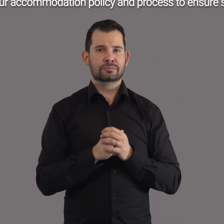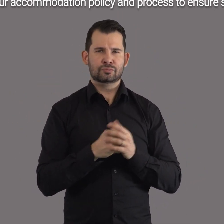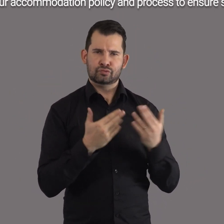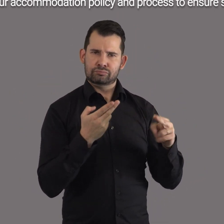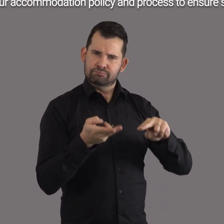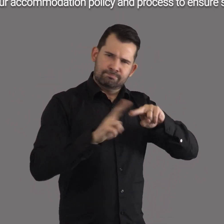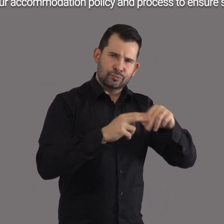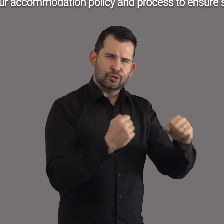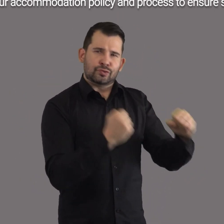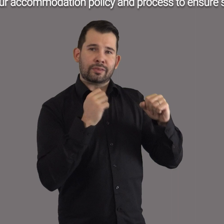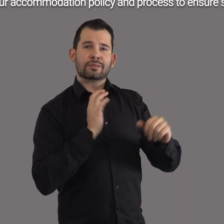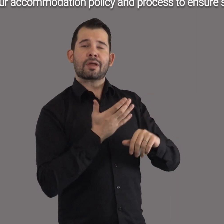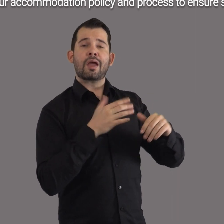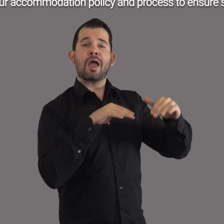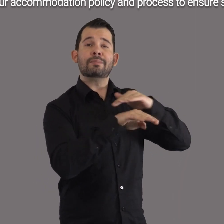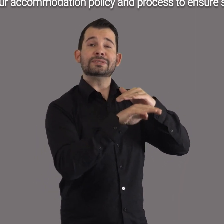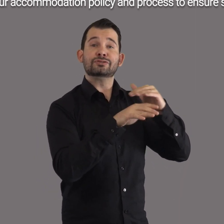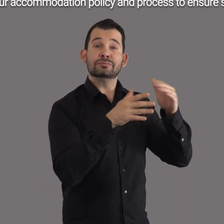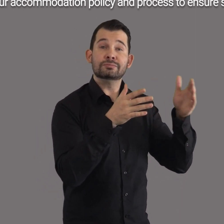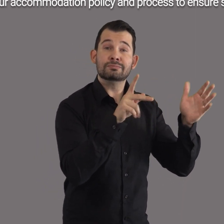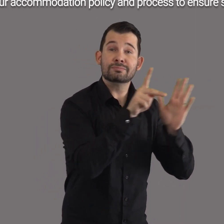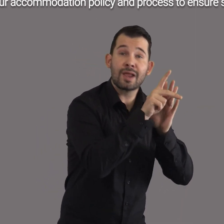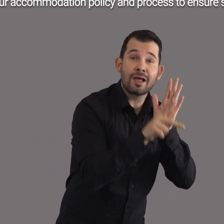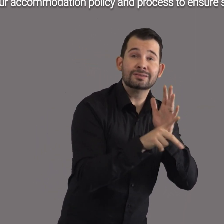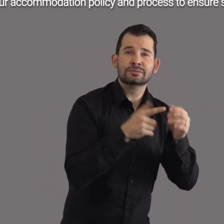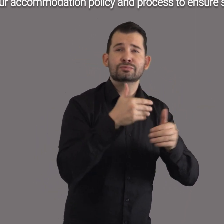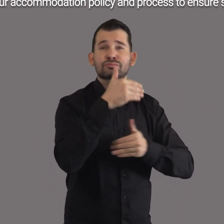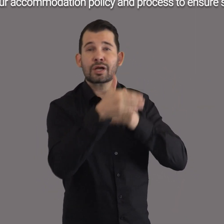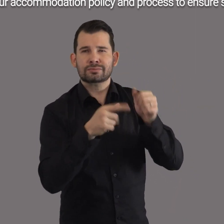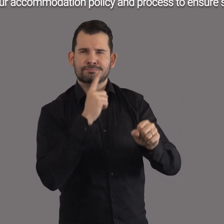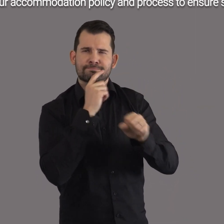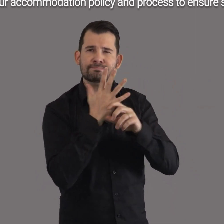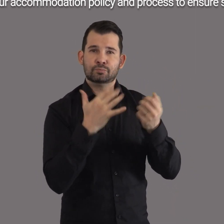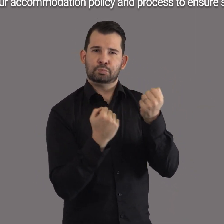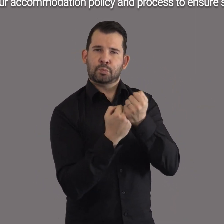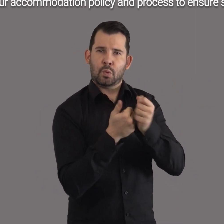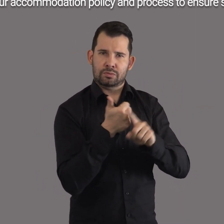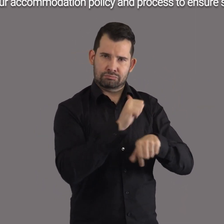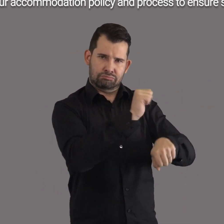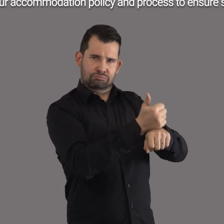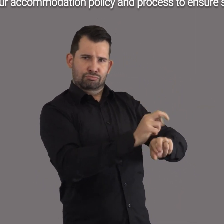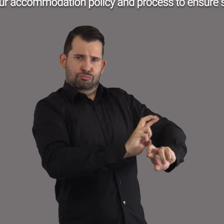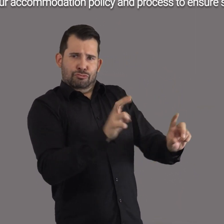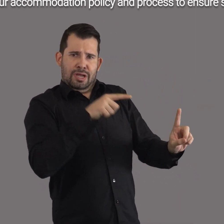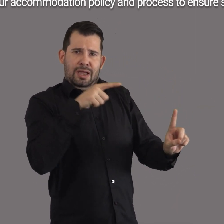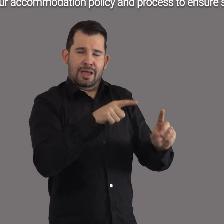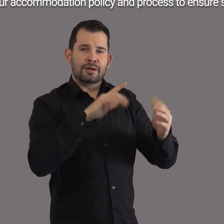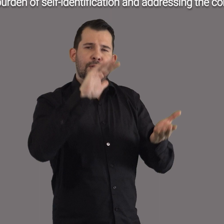strengthening our accommodation policy and process to ensure supports are in